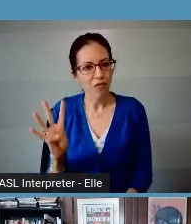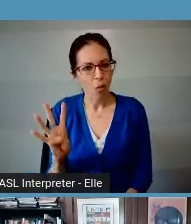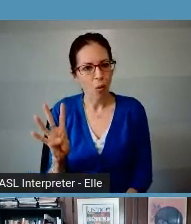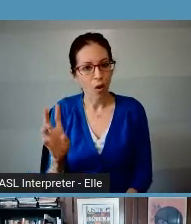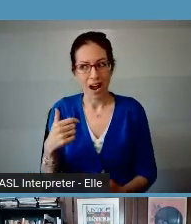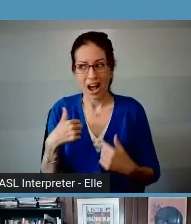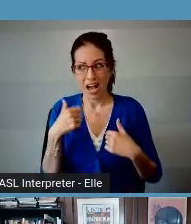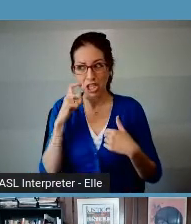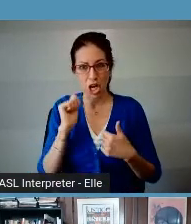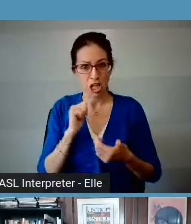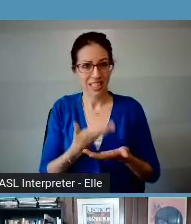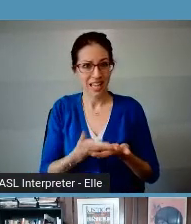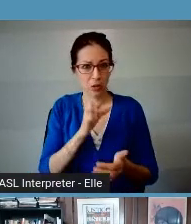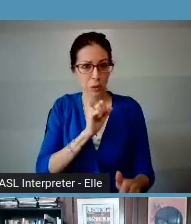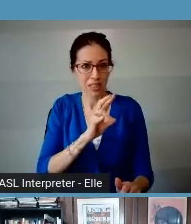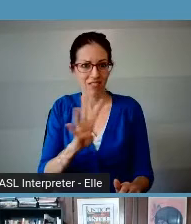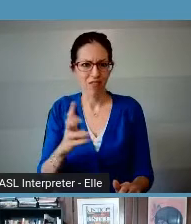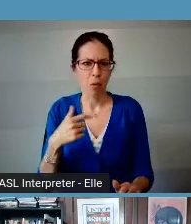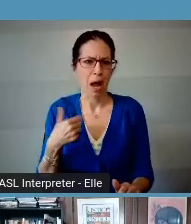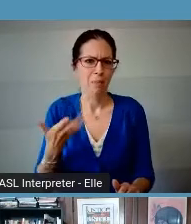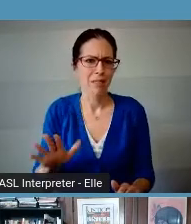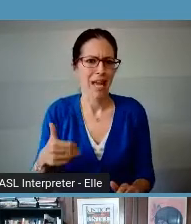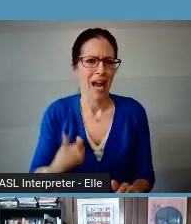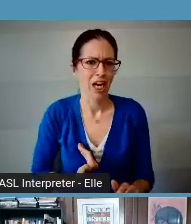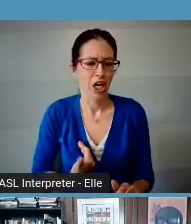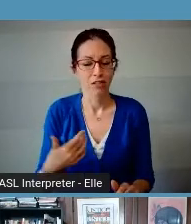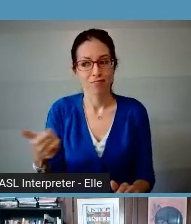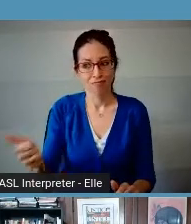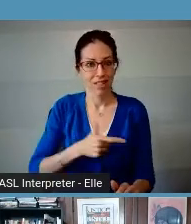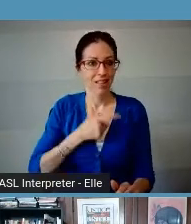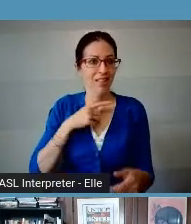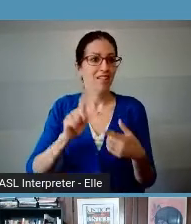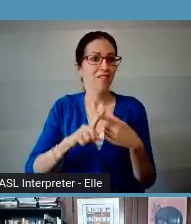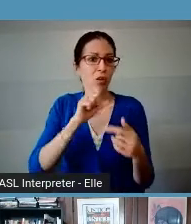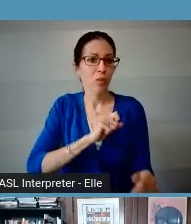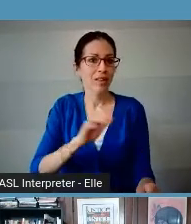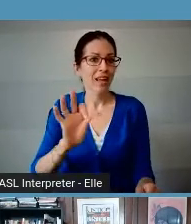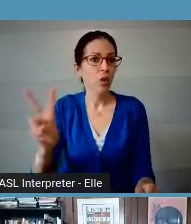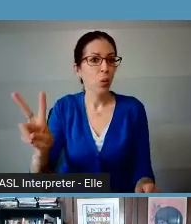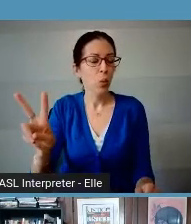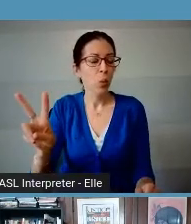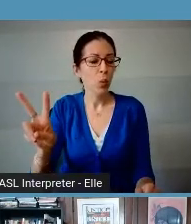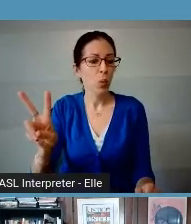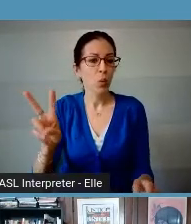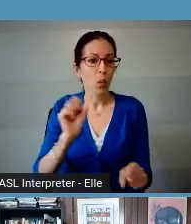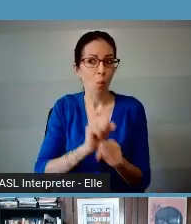ashamed to say just got to 74 and I'm tired but he was working in the museum until then.